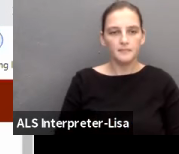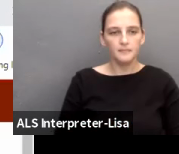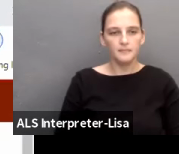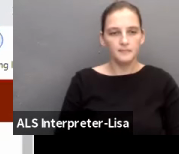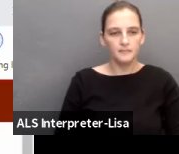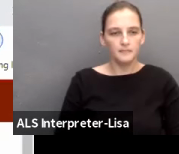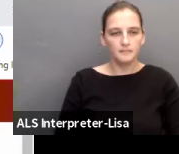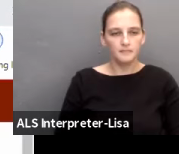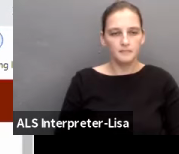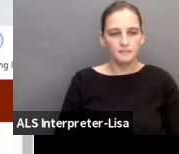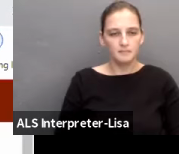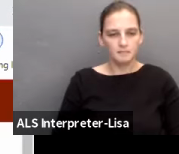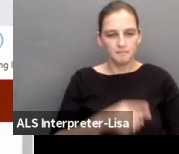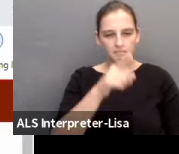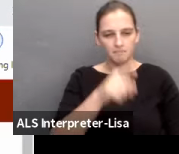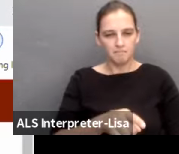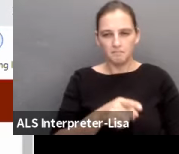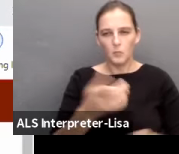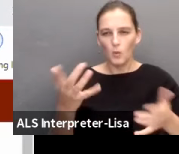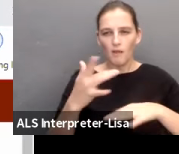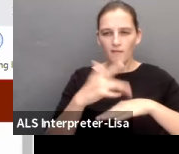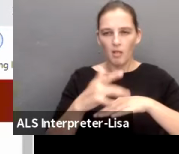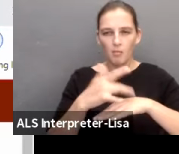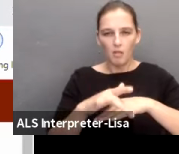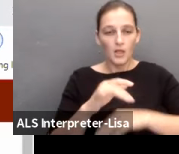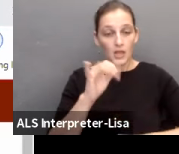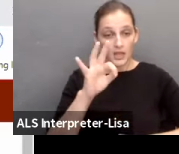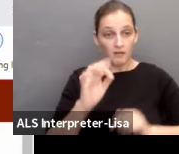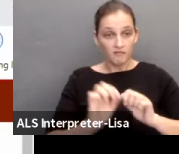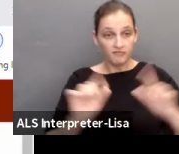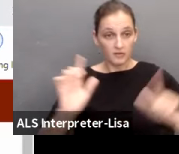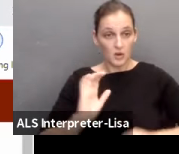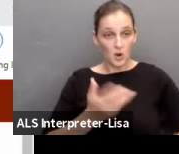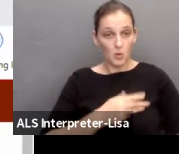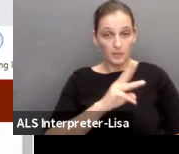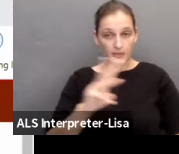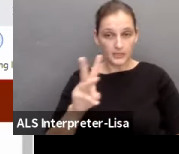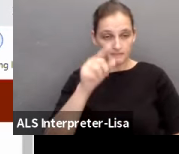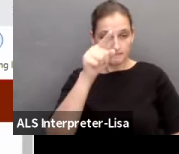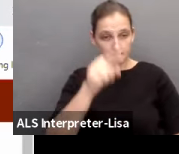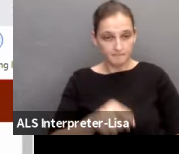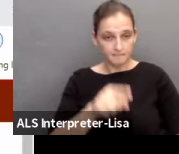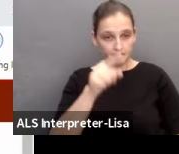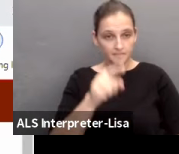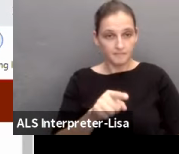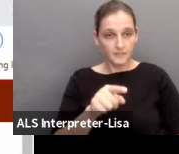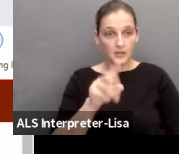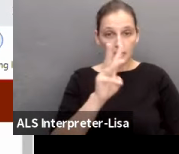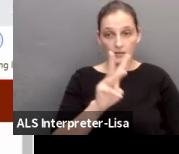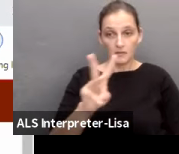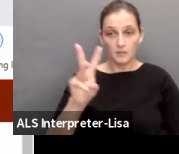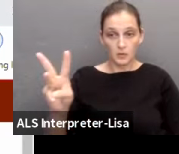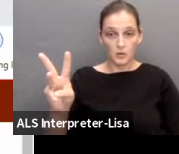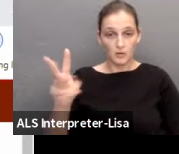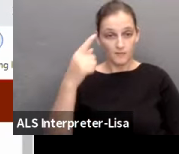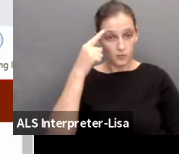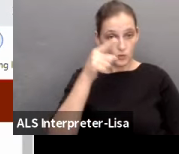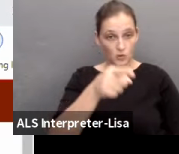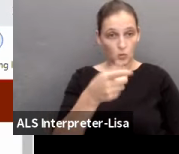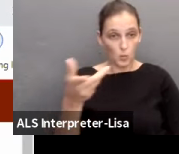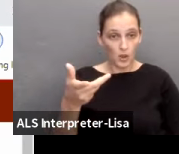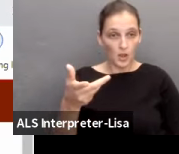be available if you visit our website and the URL for this resource list has been provided